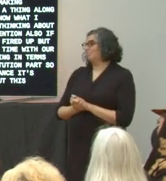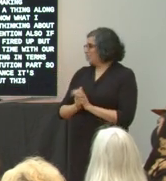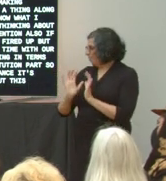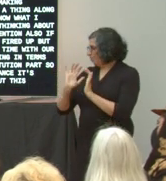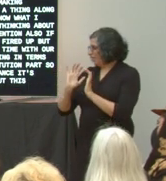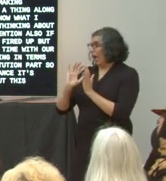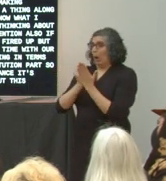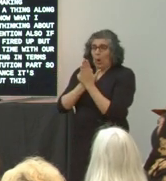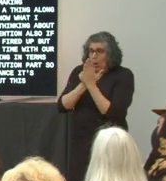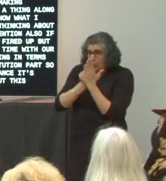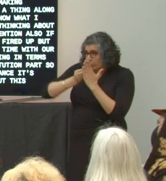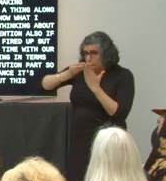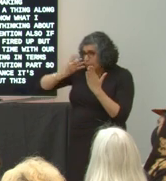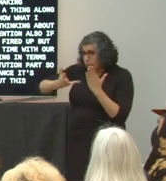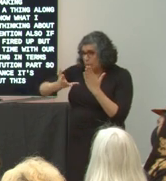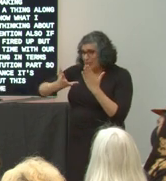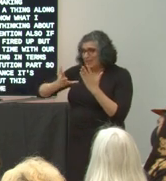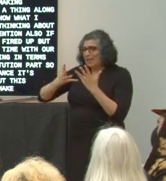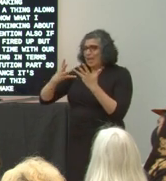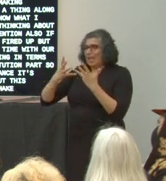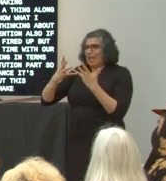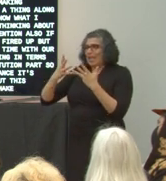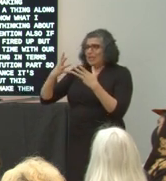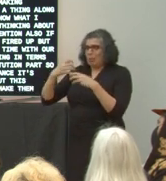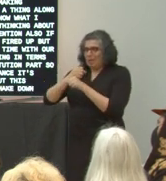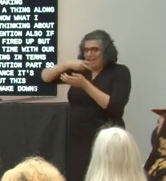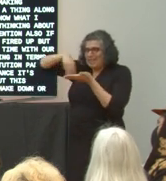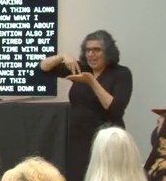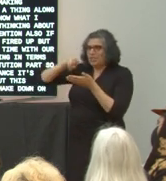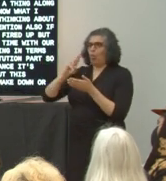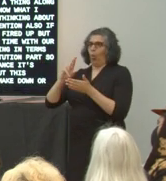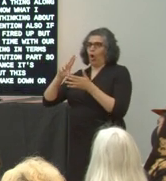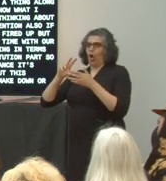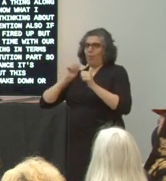expensive it is to make dance or make performance because it